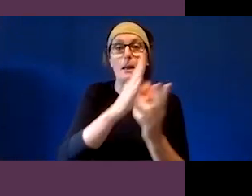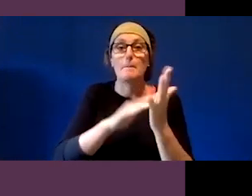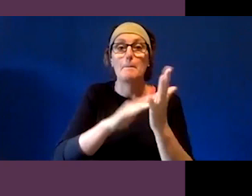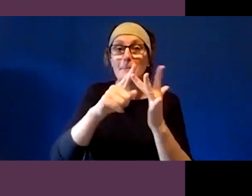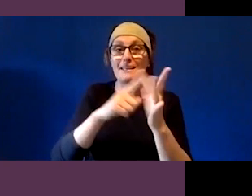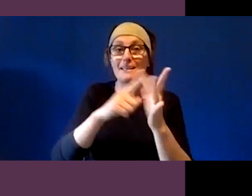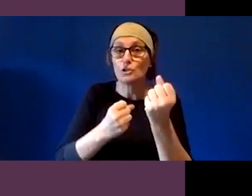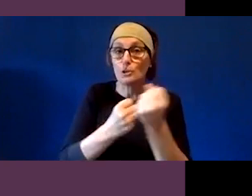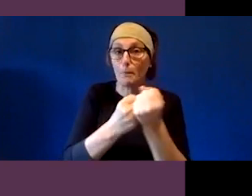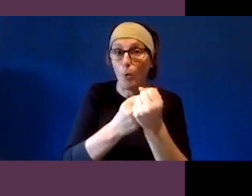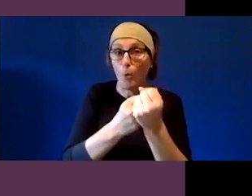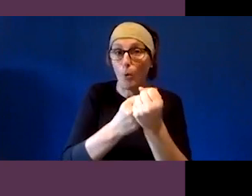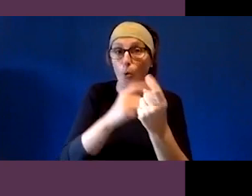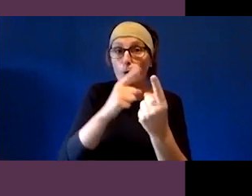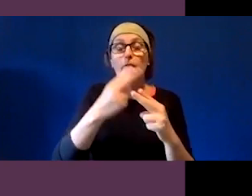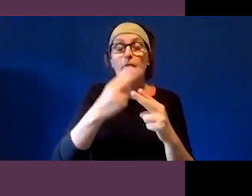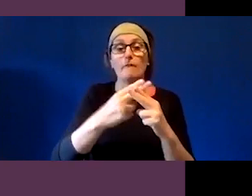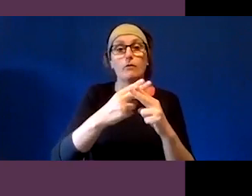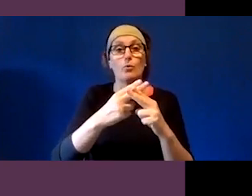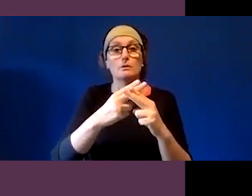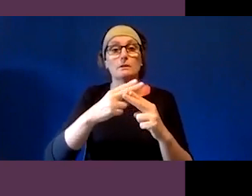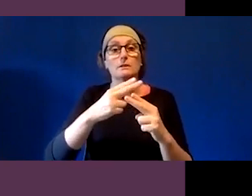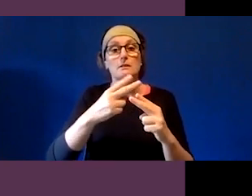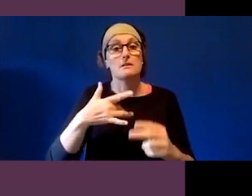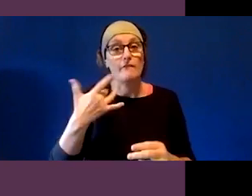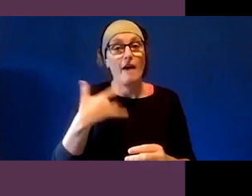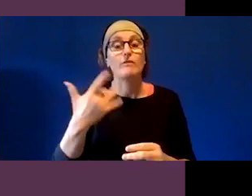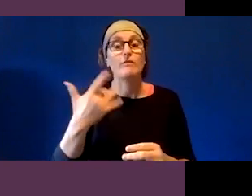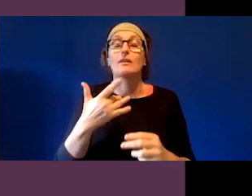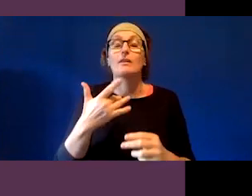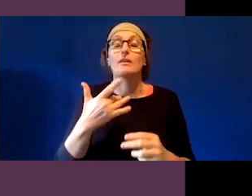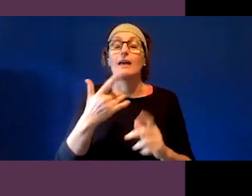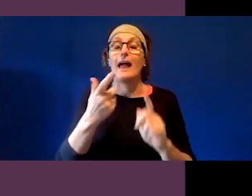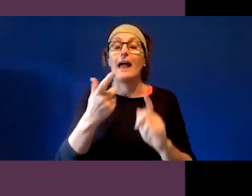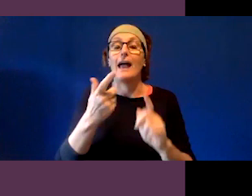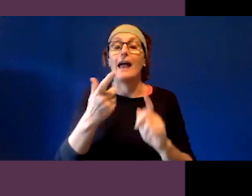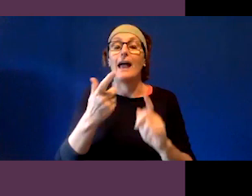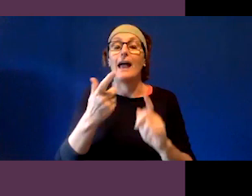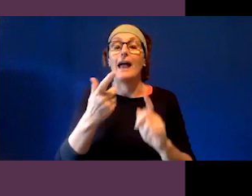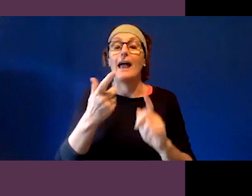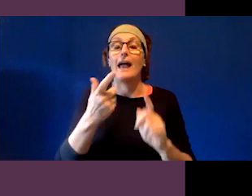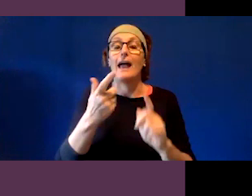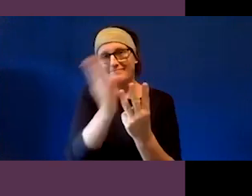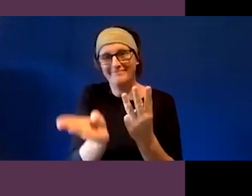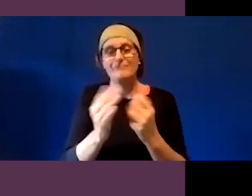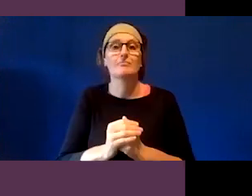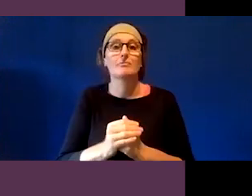adaptation and creation. Visit our site or contact our inquiries team if you have got any further questions.